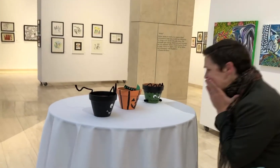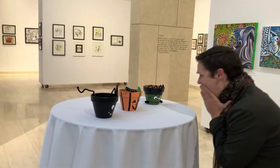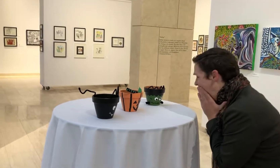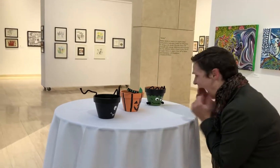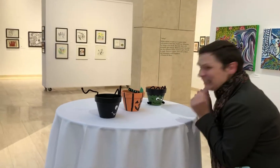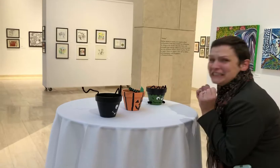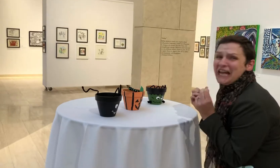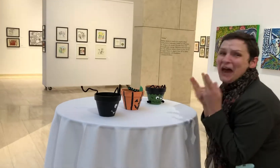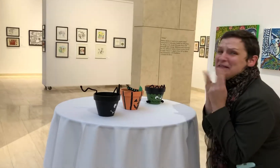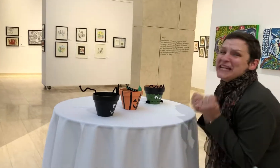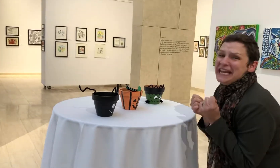T: So cute! So cute!